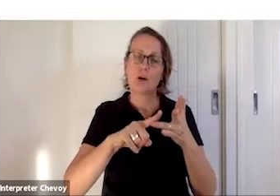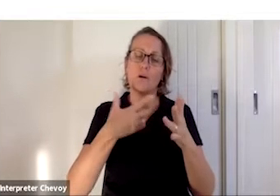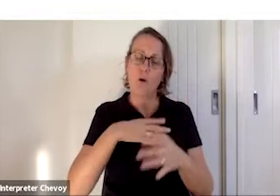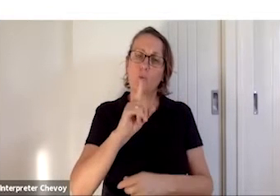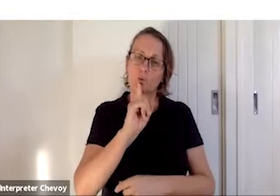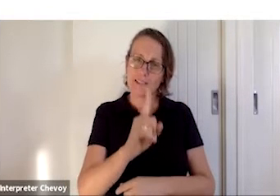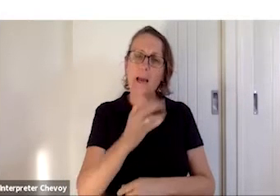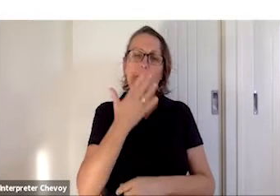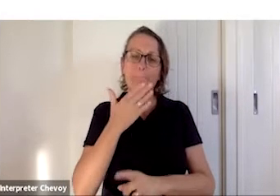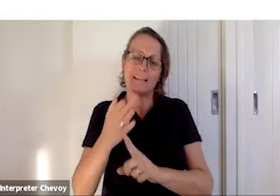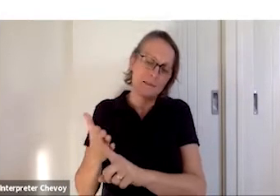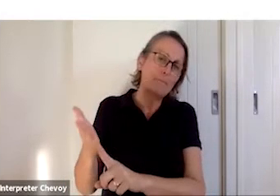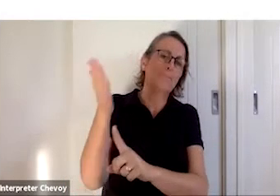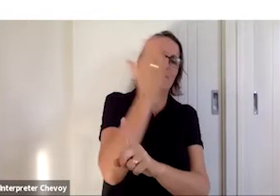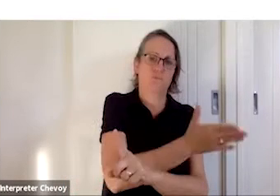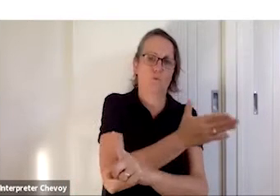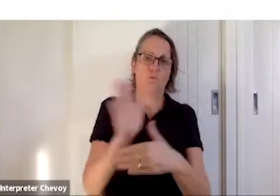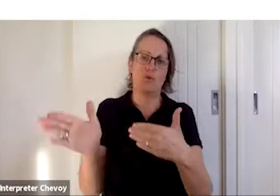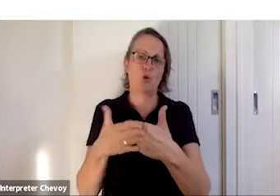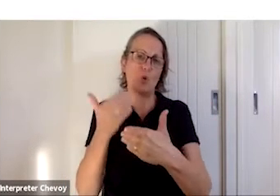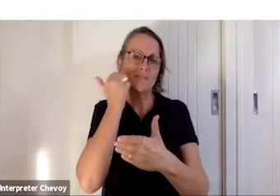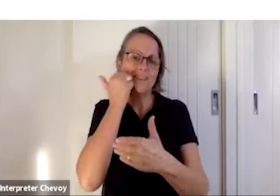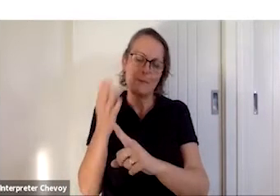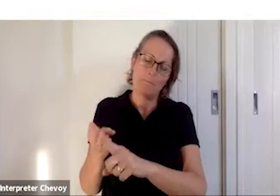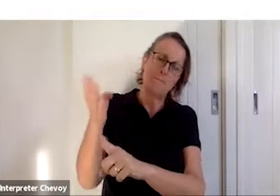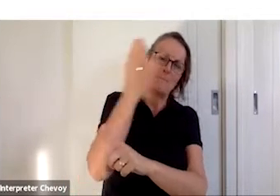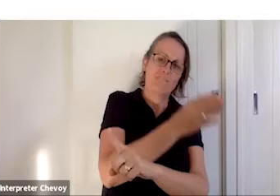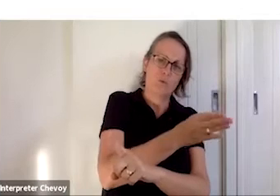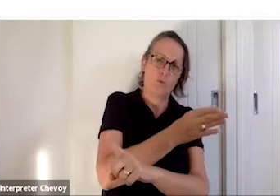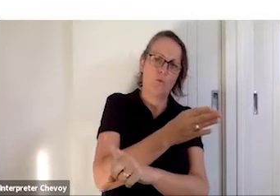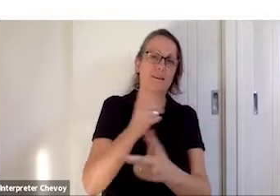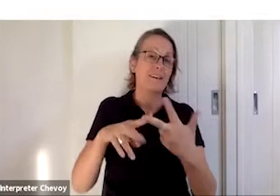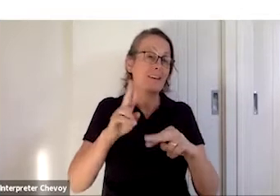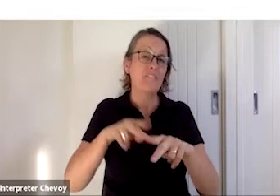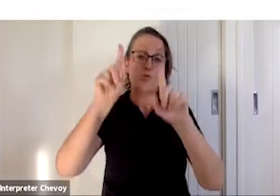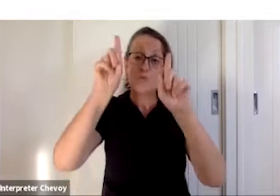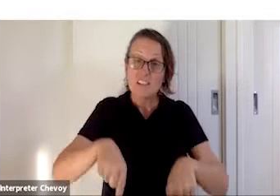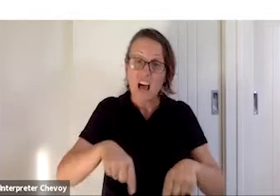Get in early. Yes. Even if you start an application in graft,